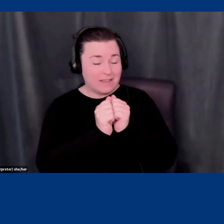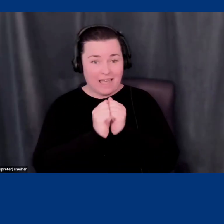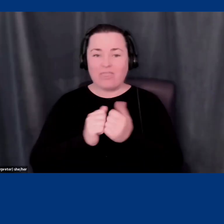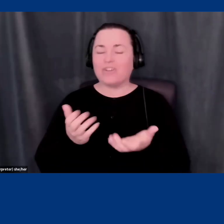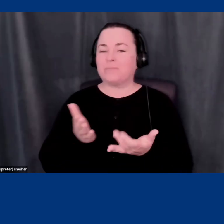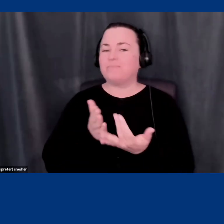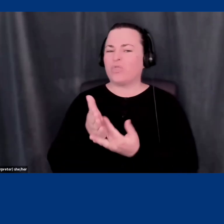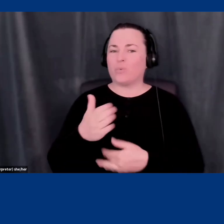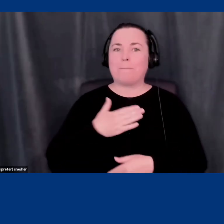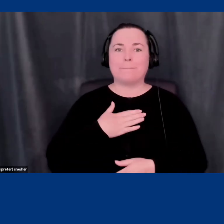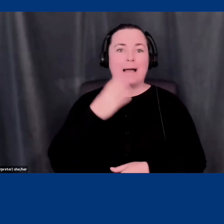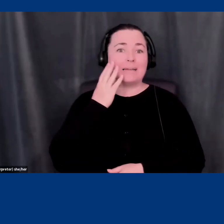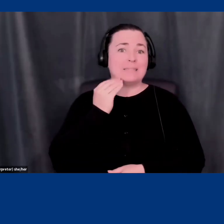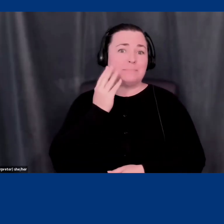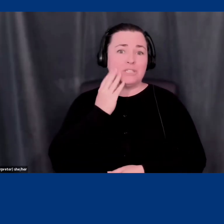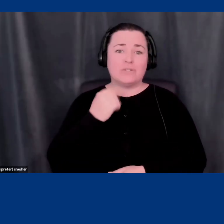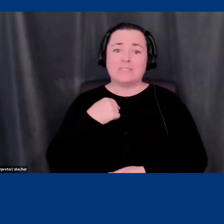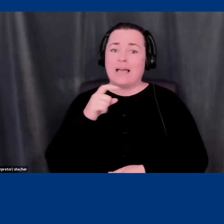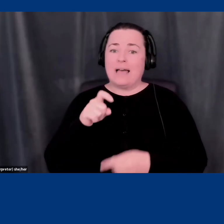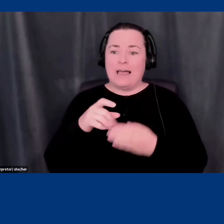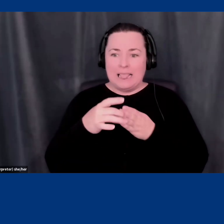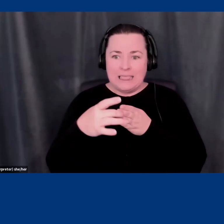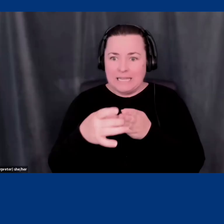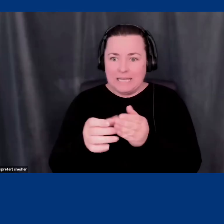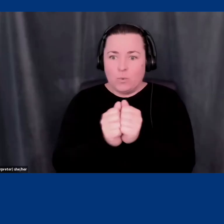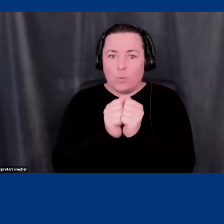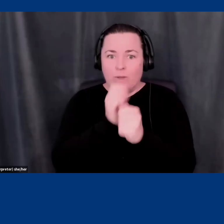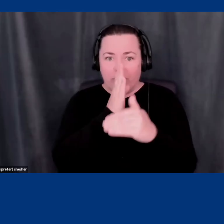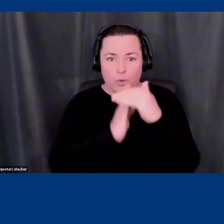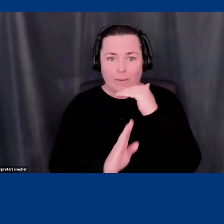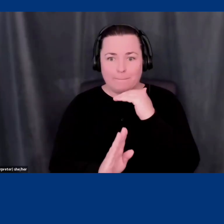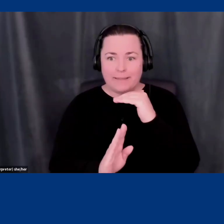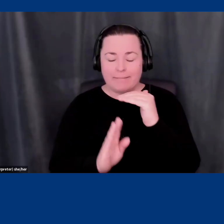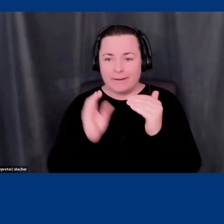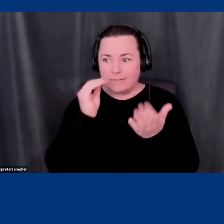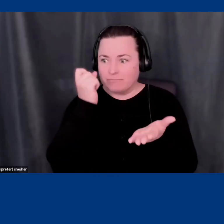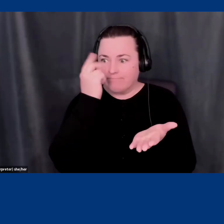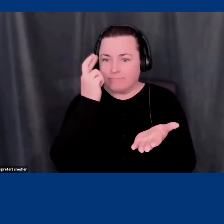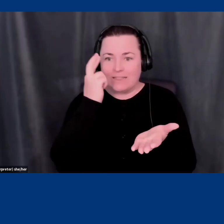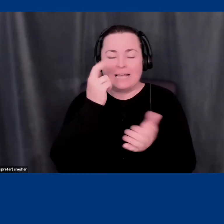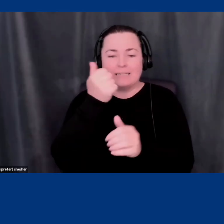a lot of leading with humility and understanding that every experience is a learning experience.